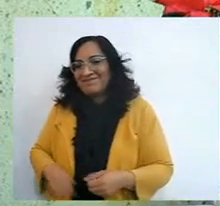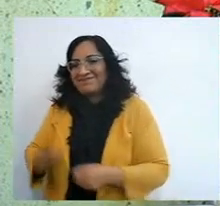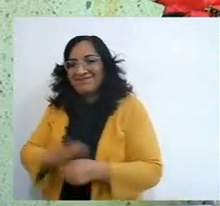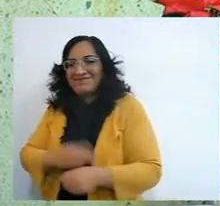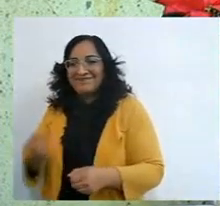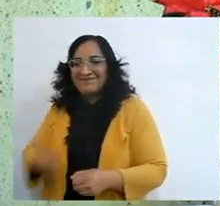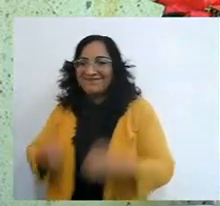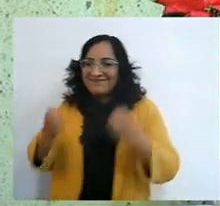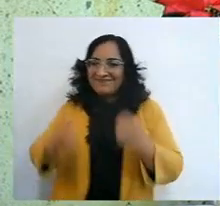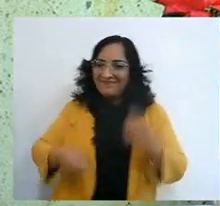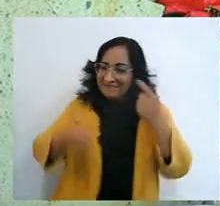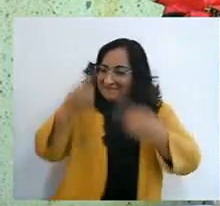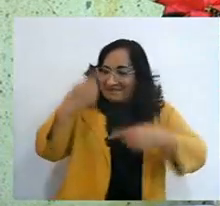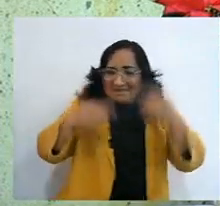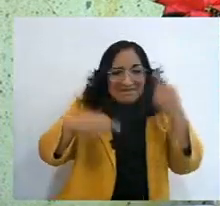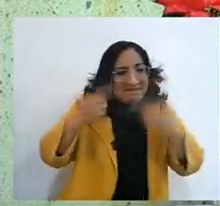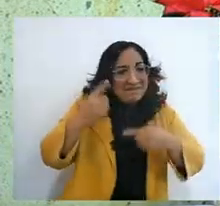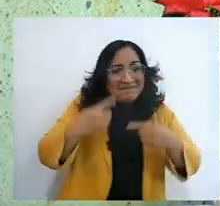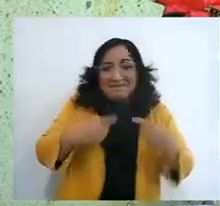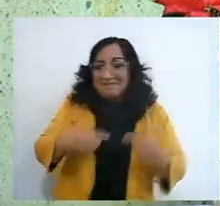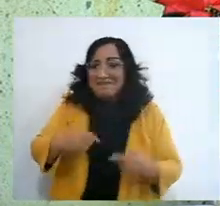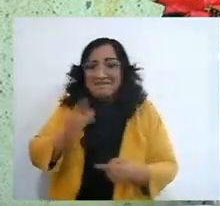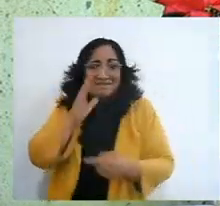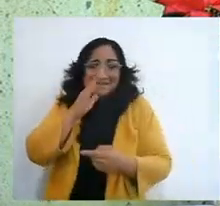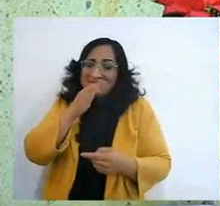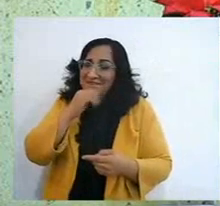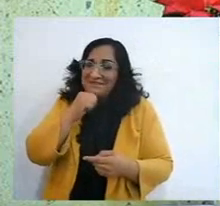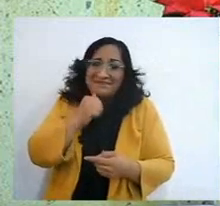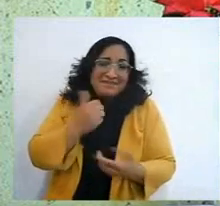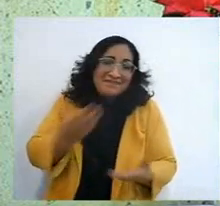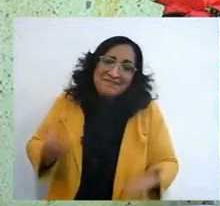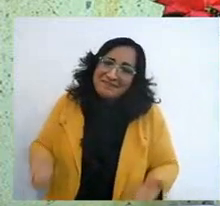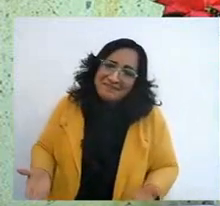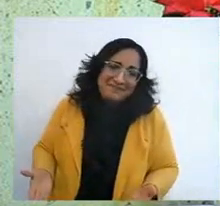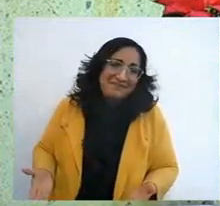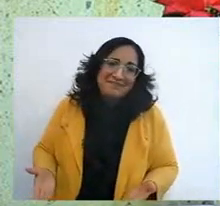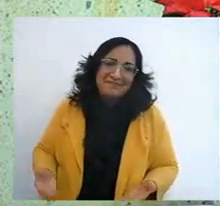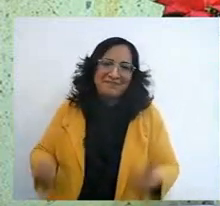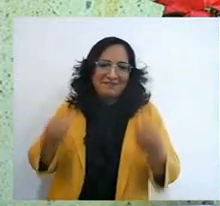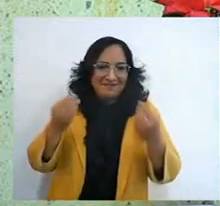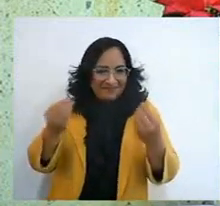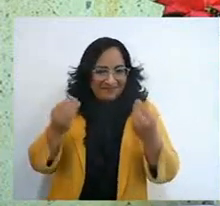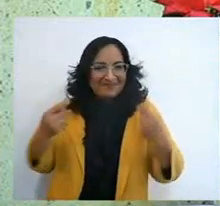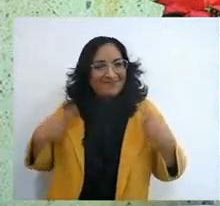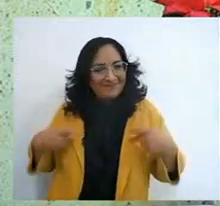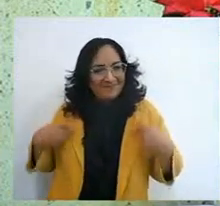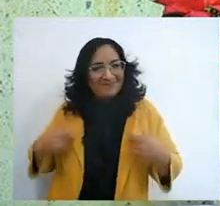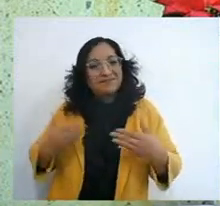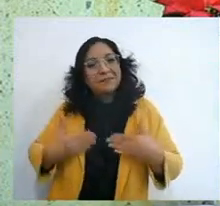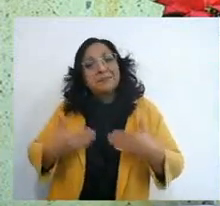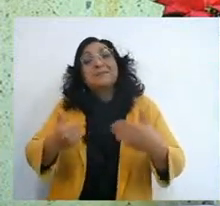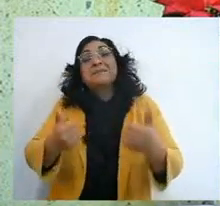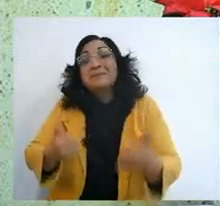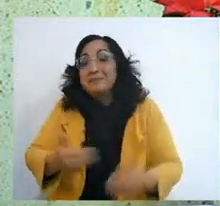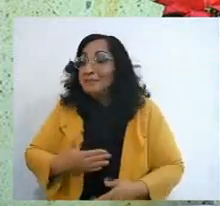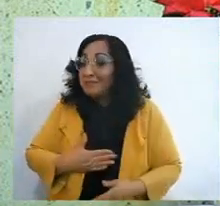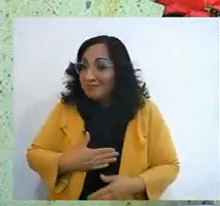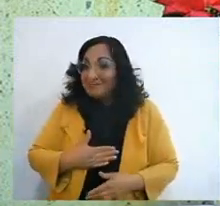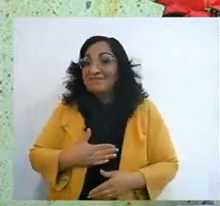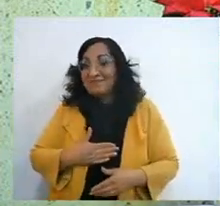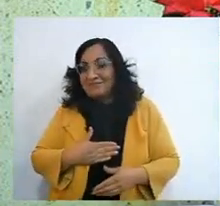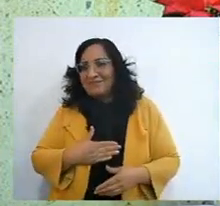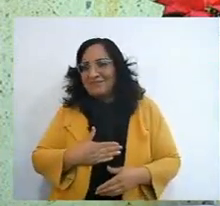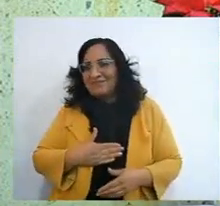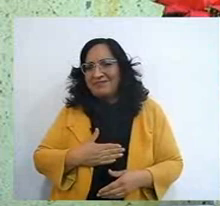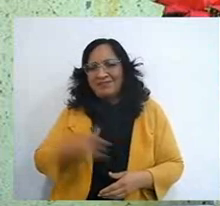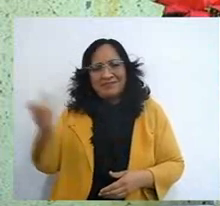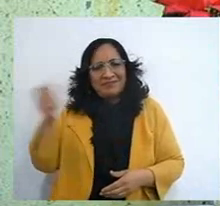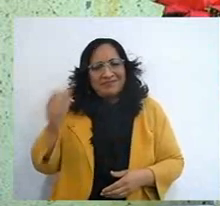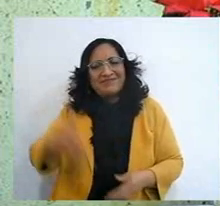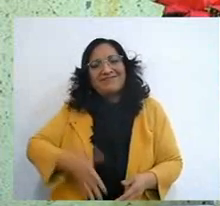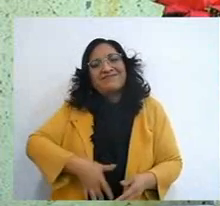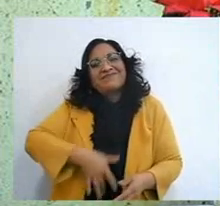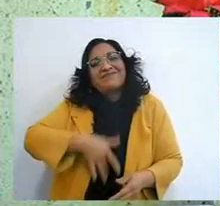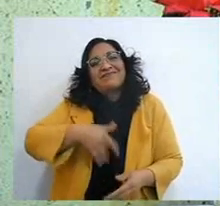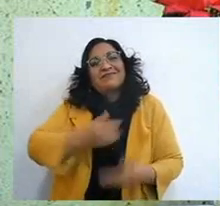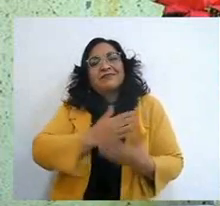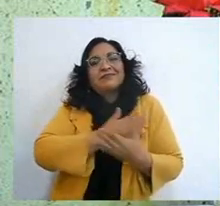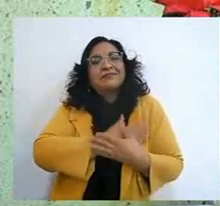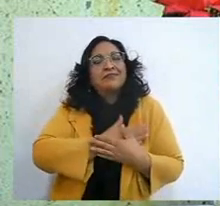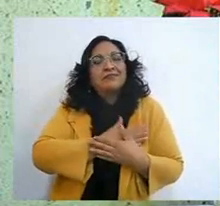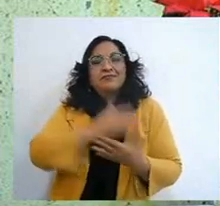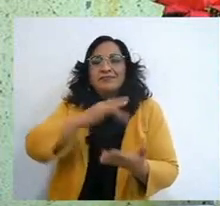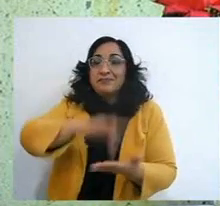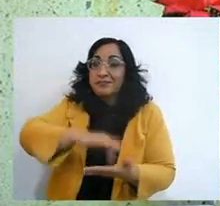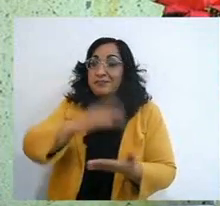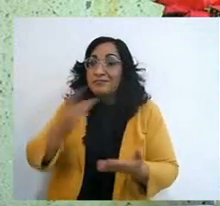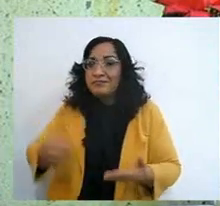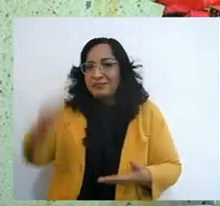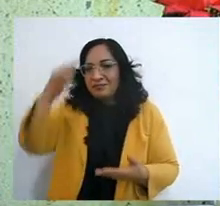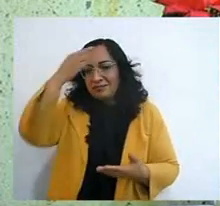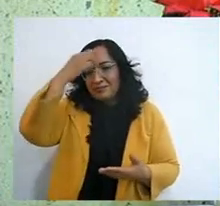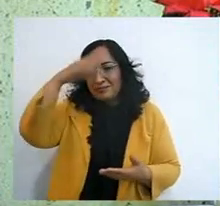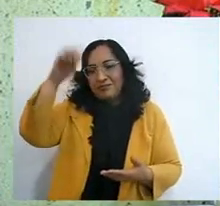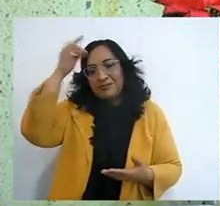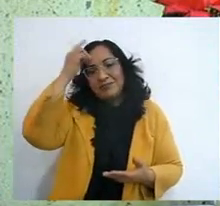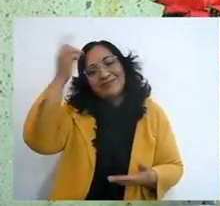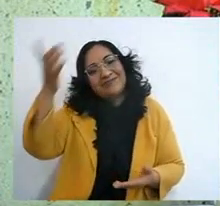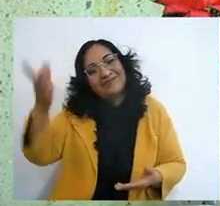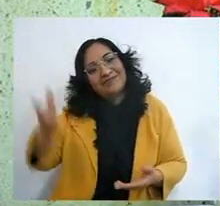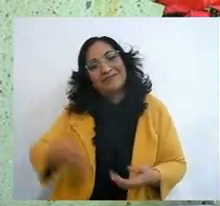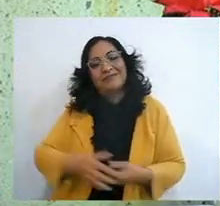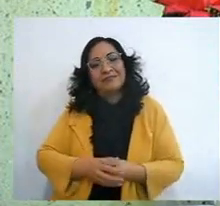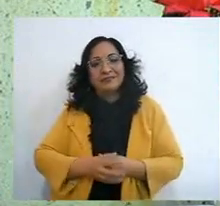but son, it is impossible for me, I believe that many will understand this, when they feel that love, that gratitude to the Lord,